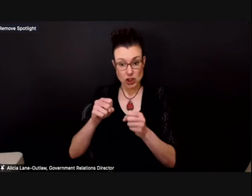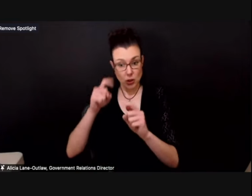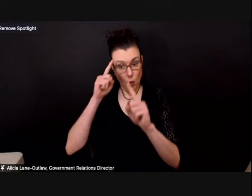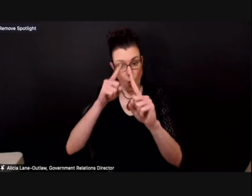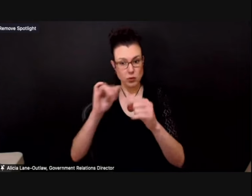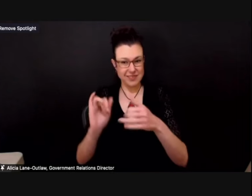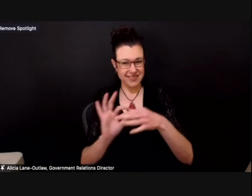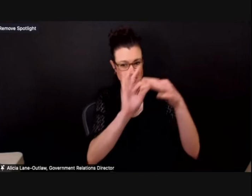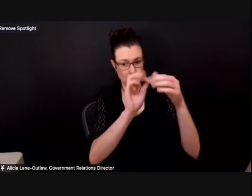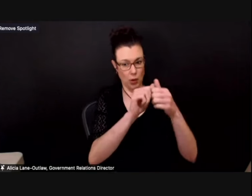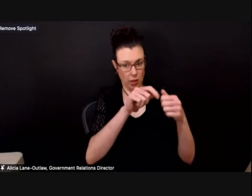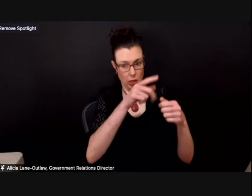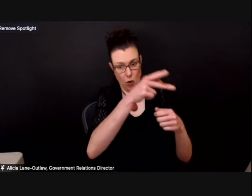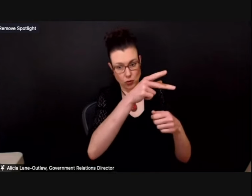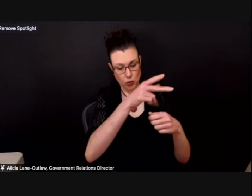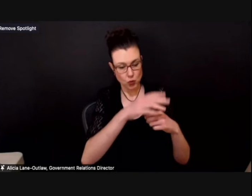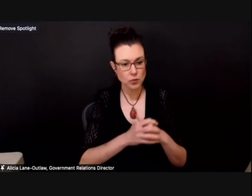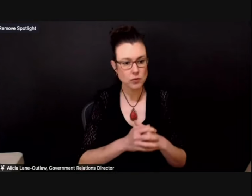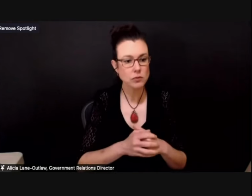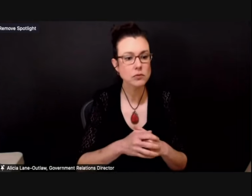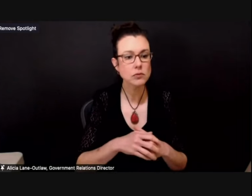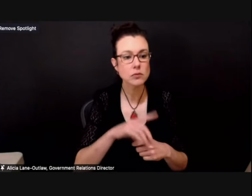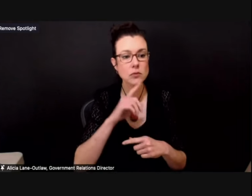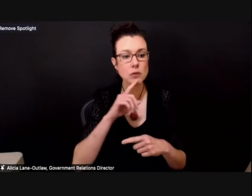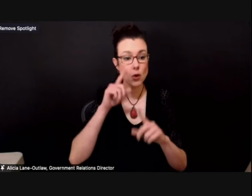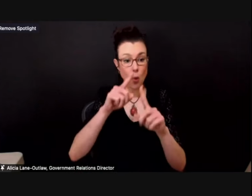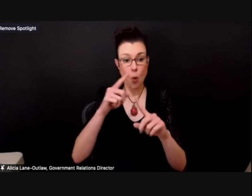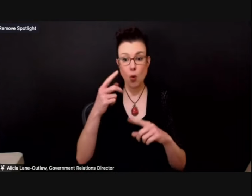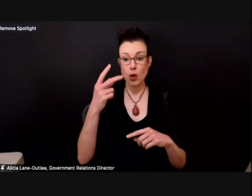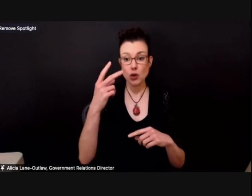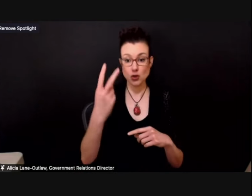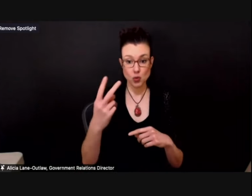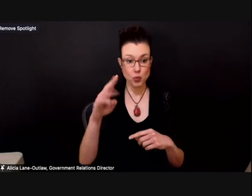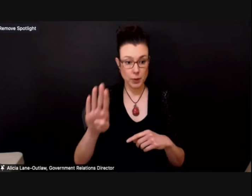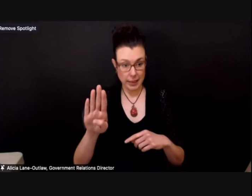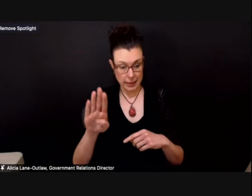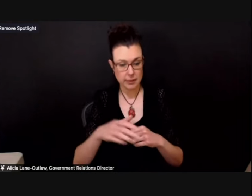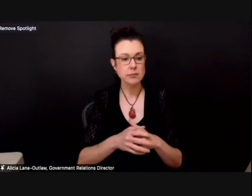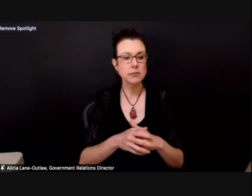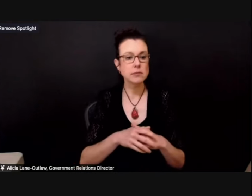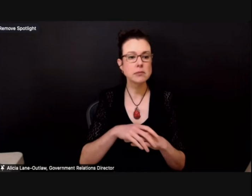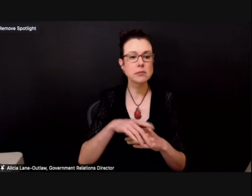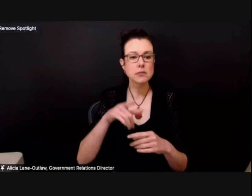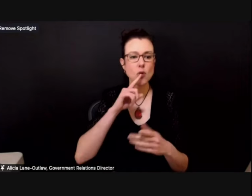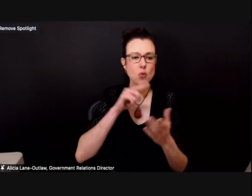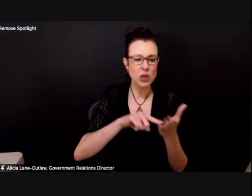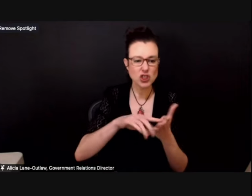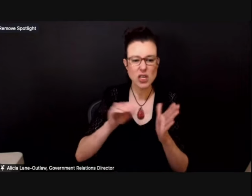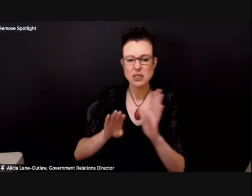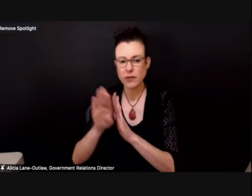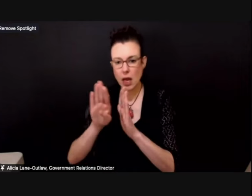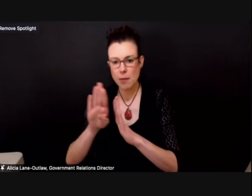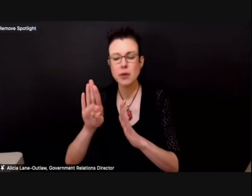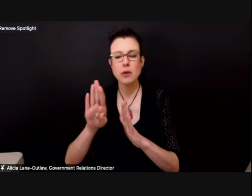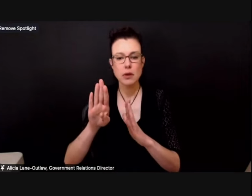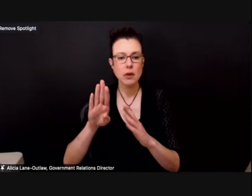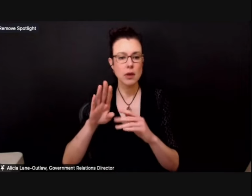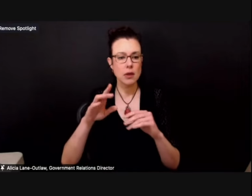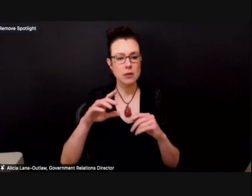this work are Goal #2b: Research and develop legislative actions